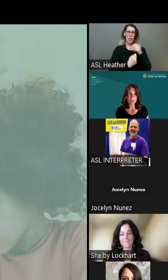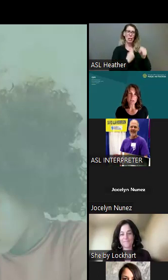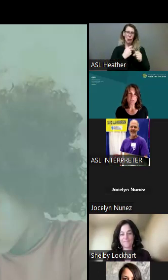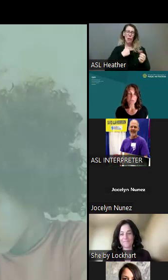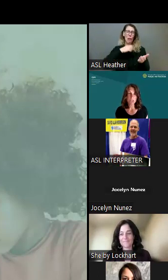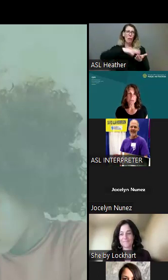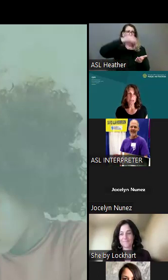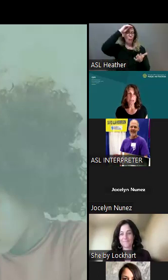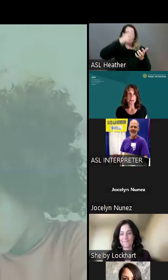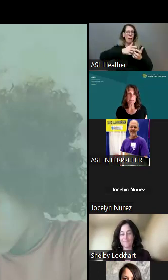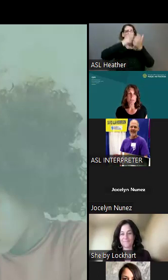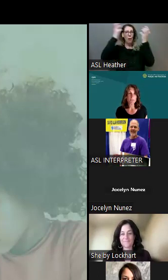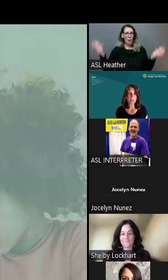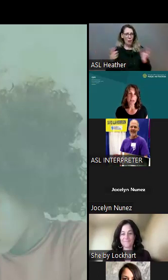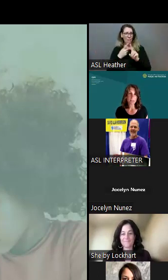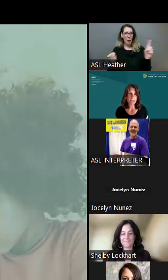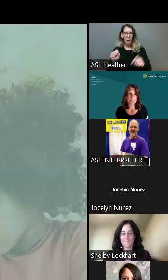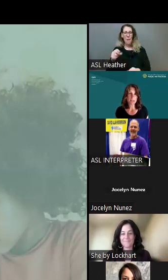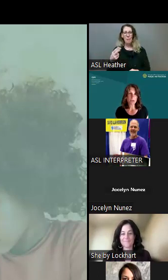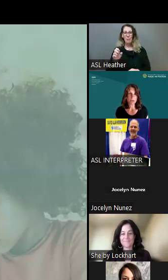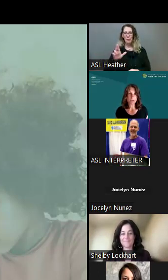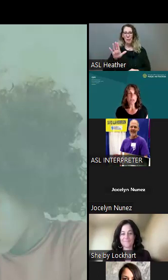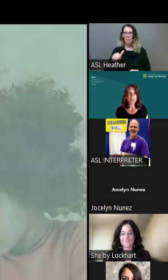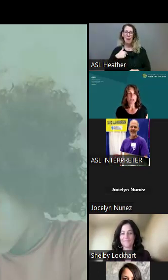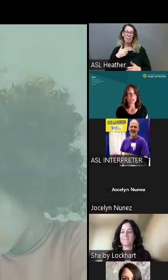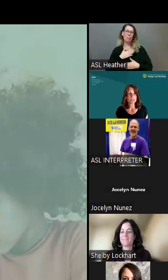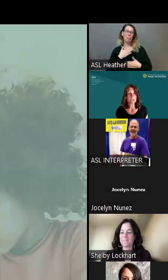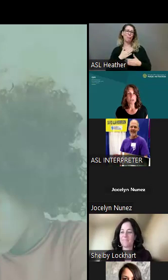amounts from Shelby and I am really happy to hand it over to her today so